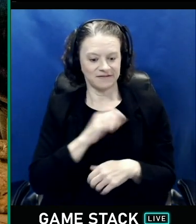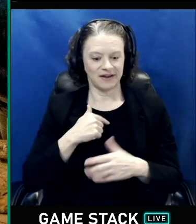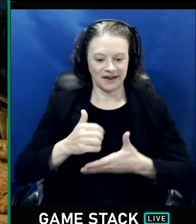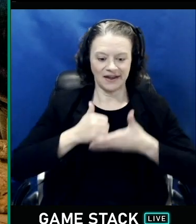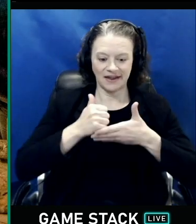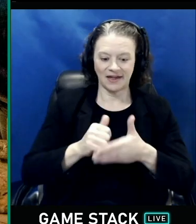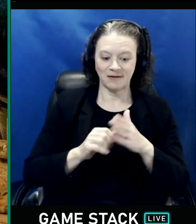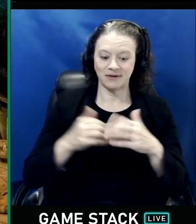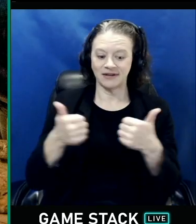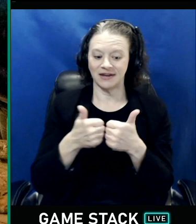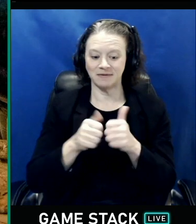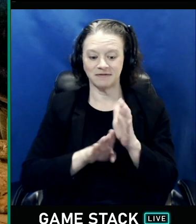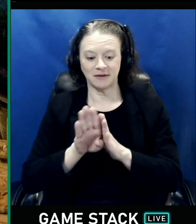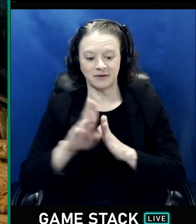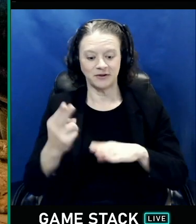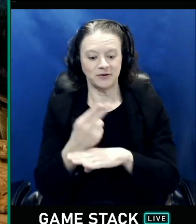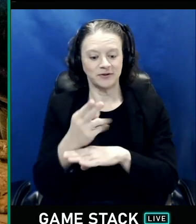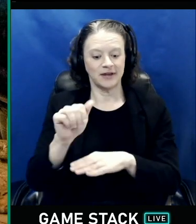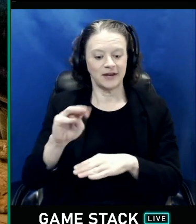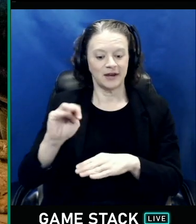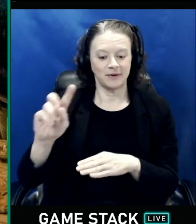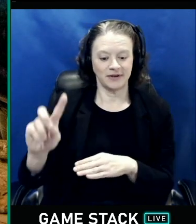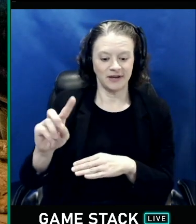efficiently. Recently, I worked on Doom Eternal and Godfall.